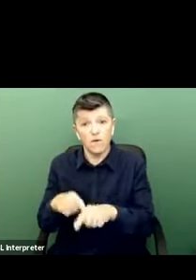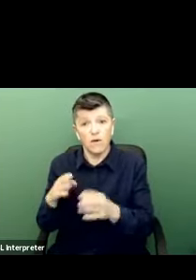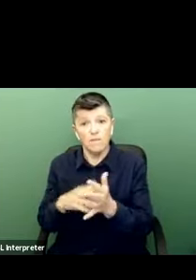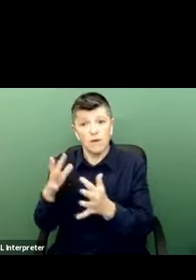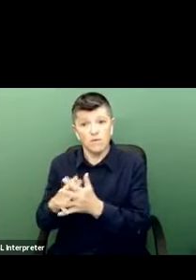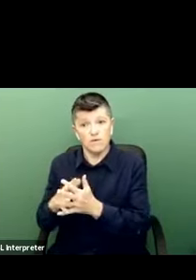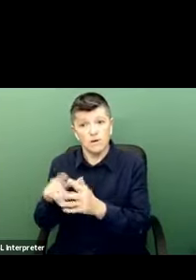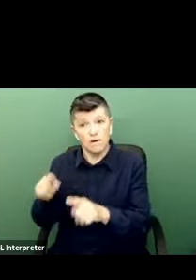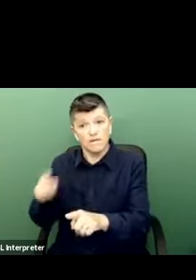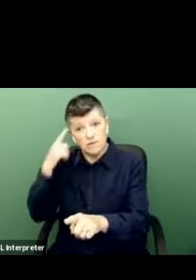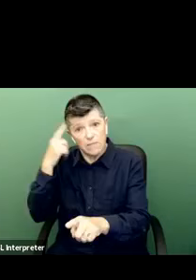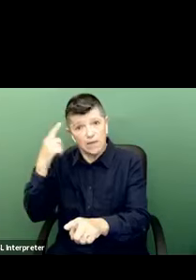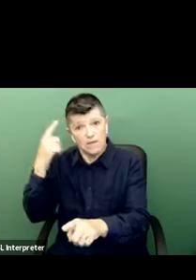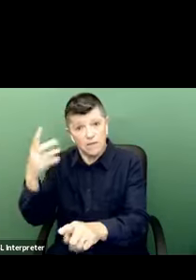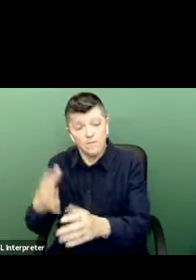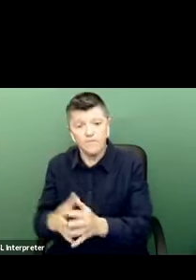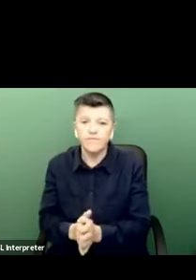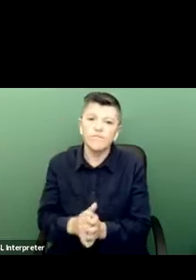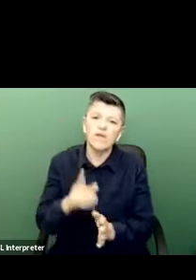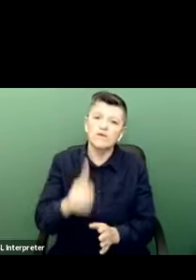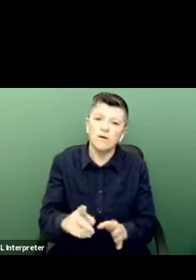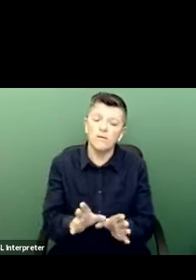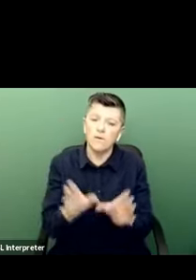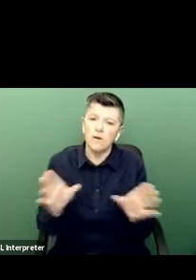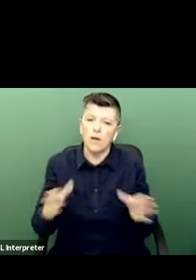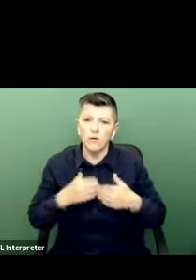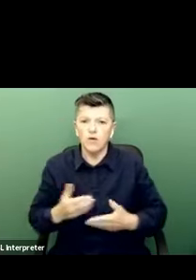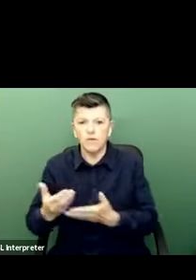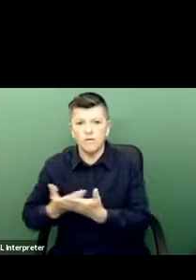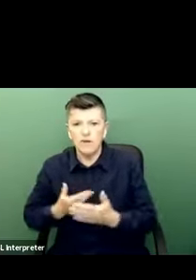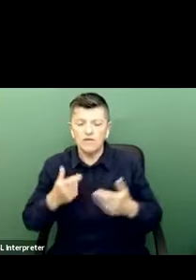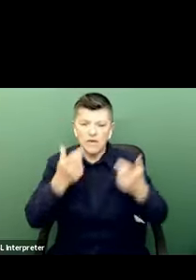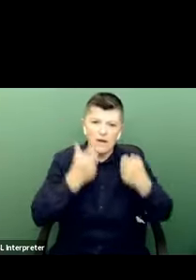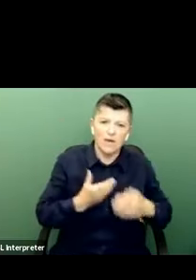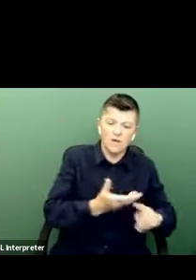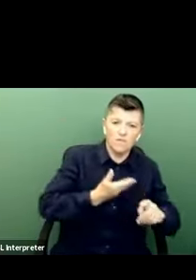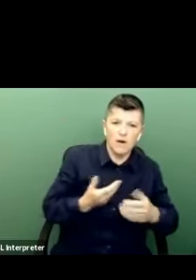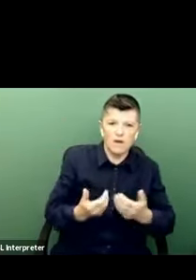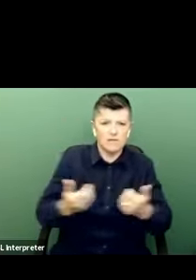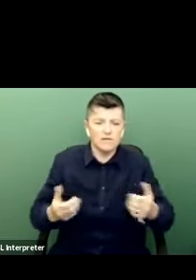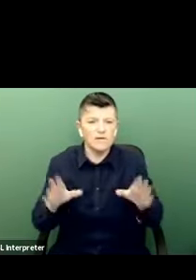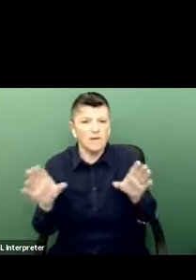that Mary Wollstonecraft had seen with great clarity, not because there is any